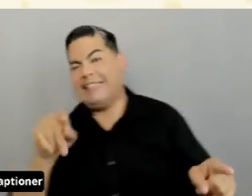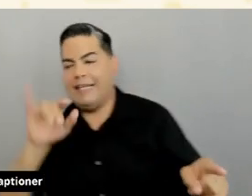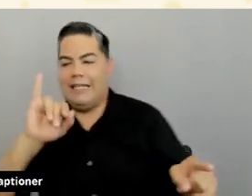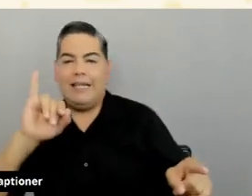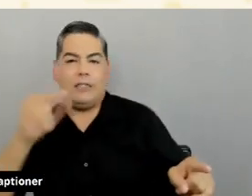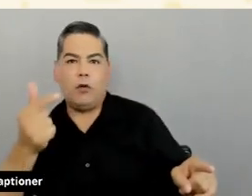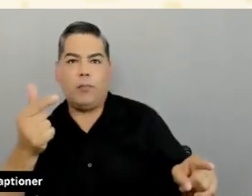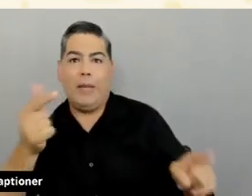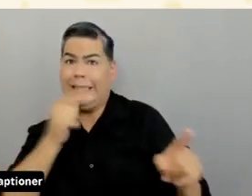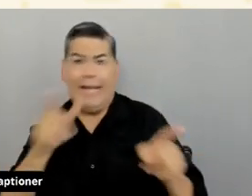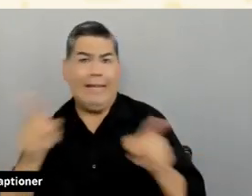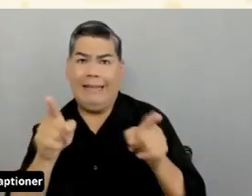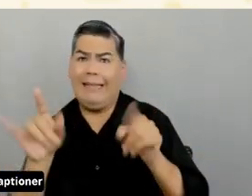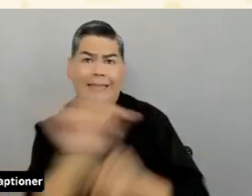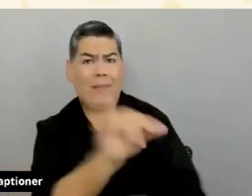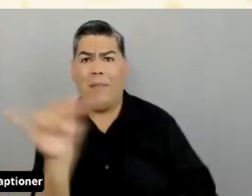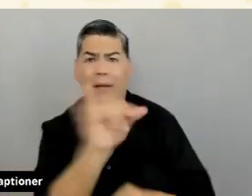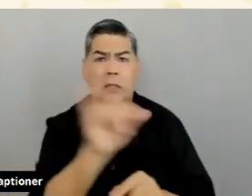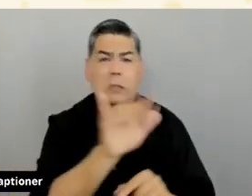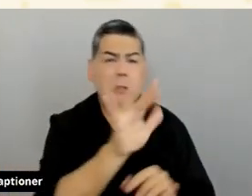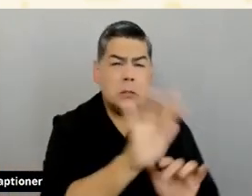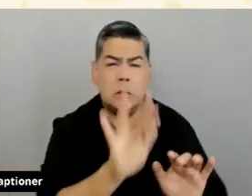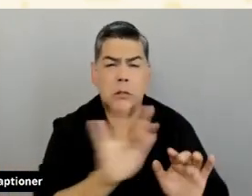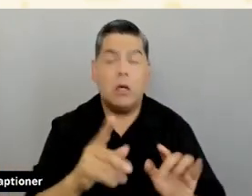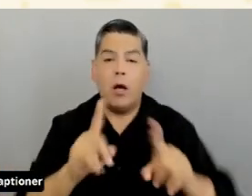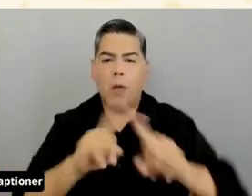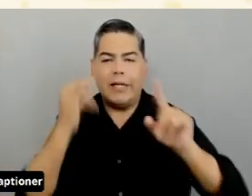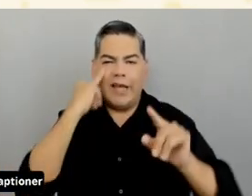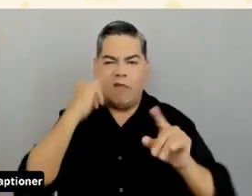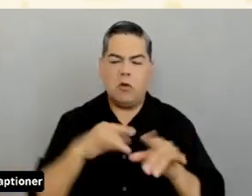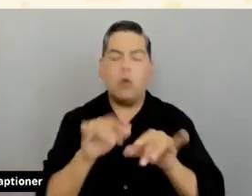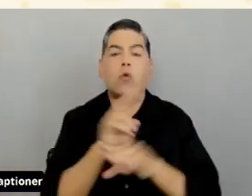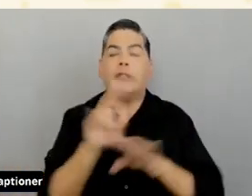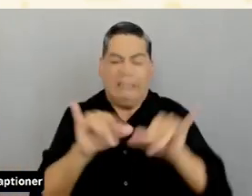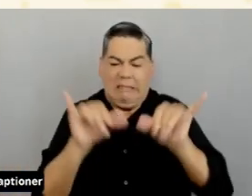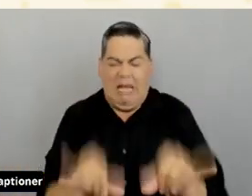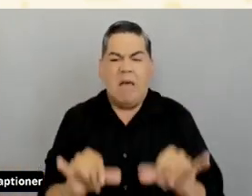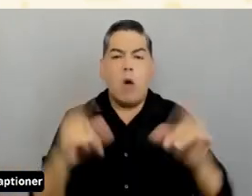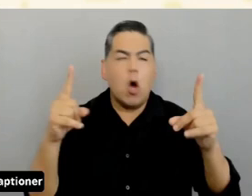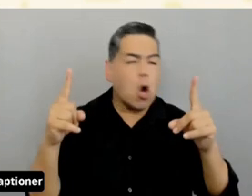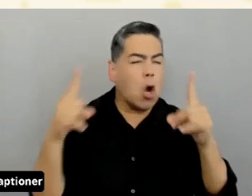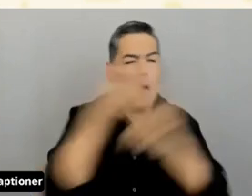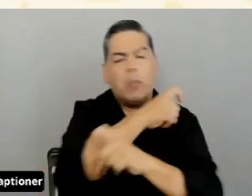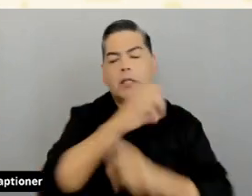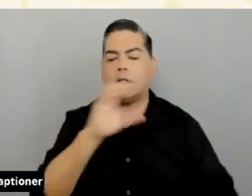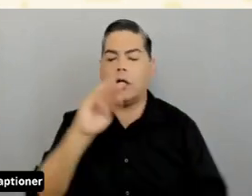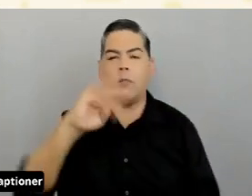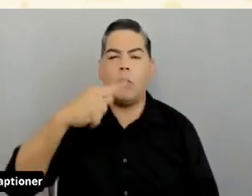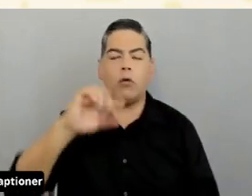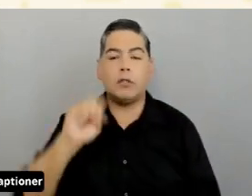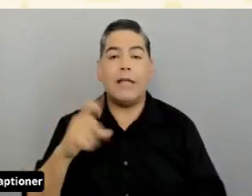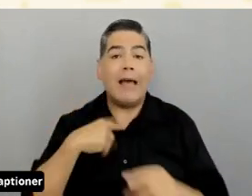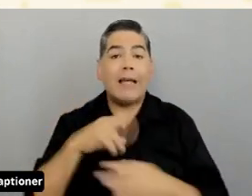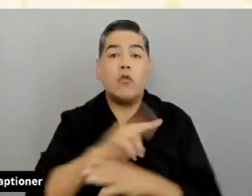But if we are using a similar complex components that I can use to filter the information in a scatter plot,